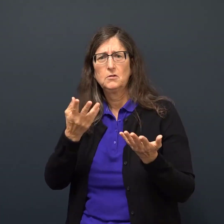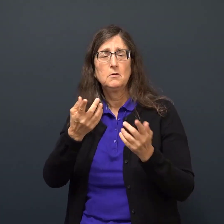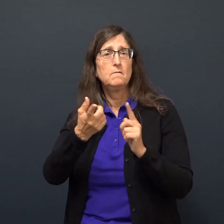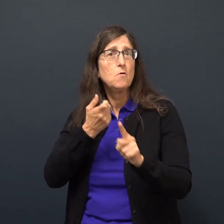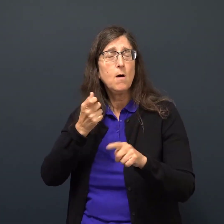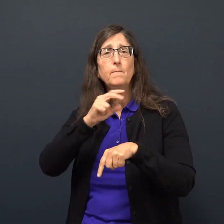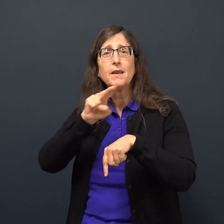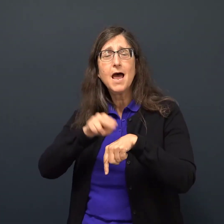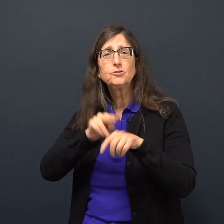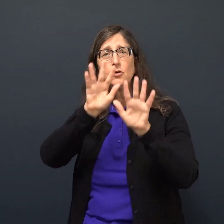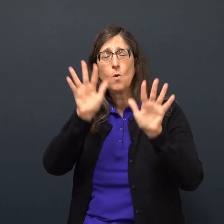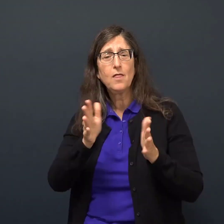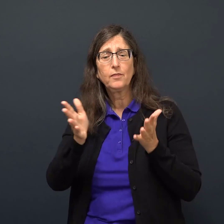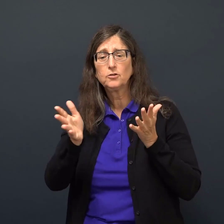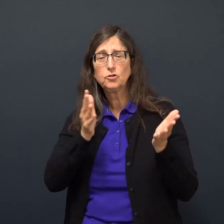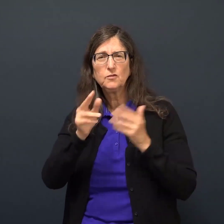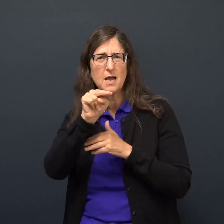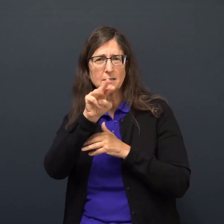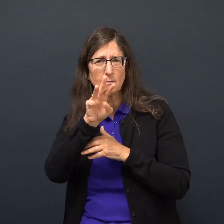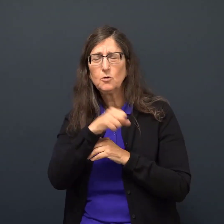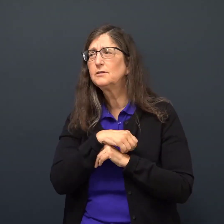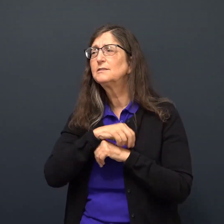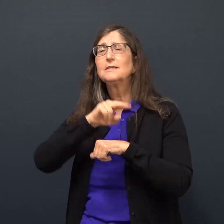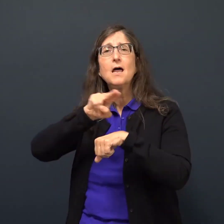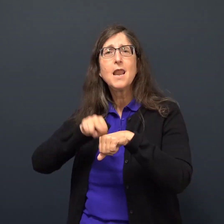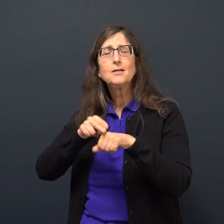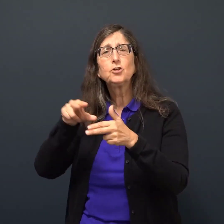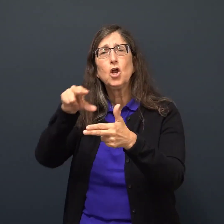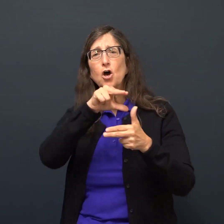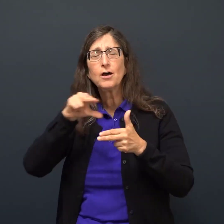Watch for news from the National Weather Service and the National Hurricane Center,